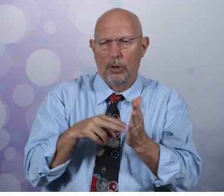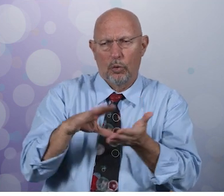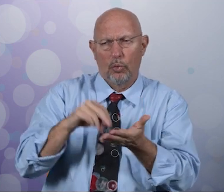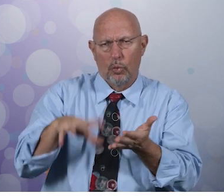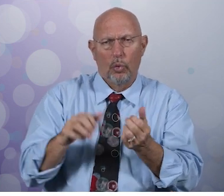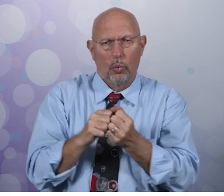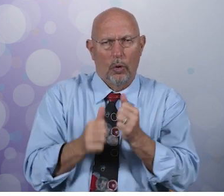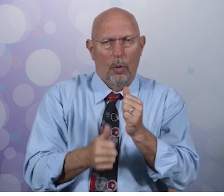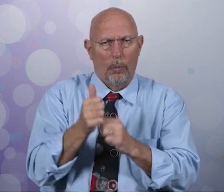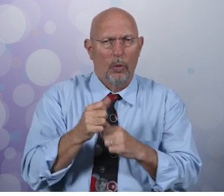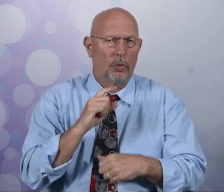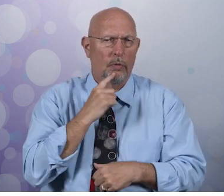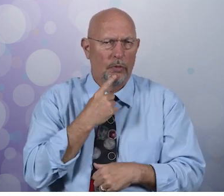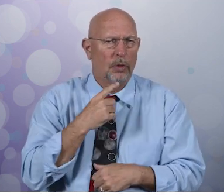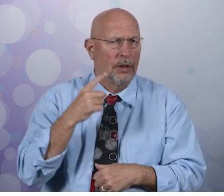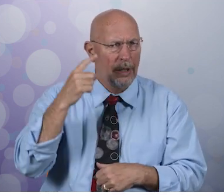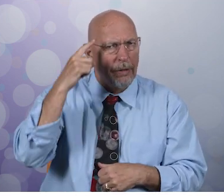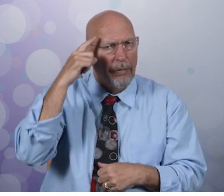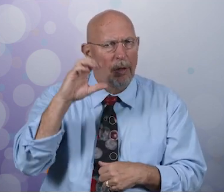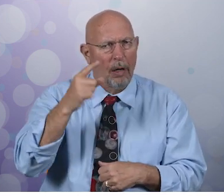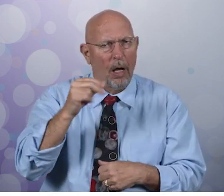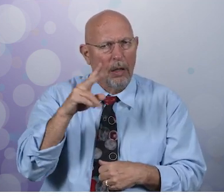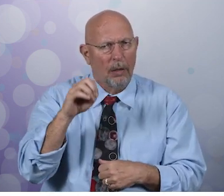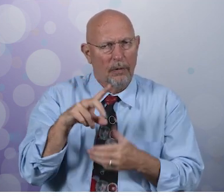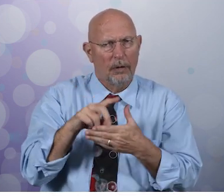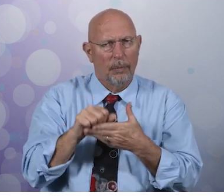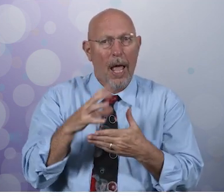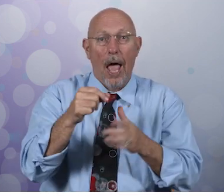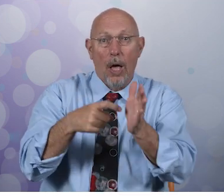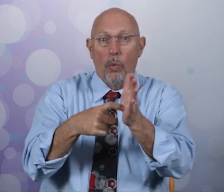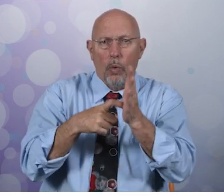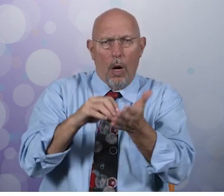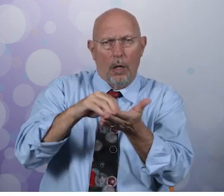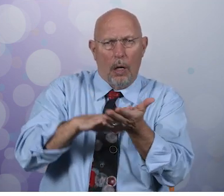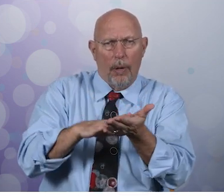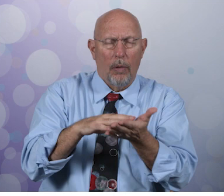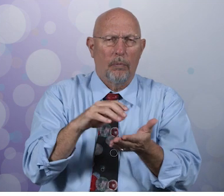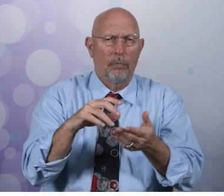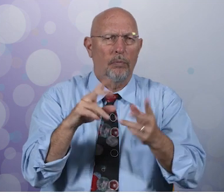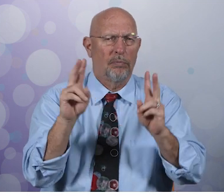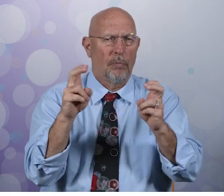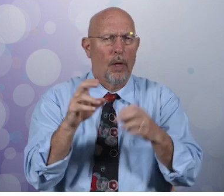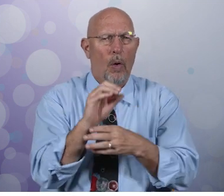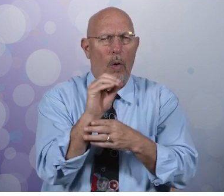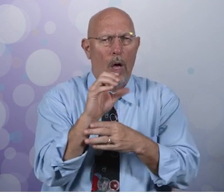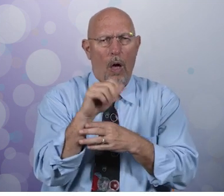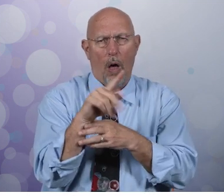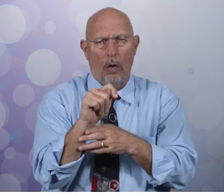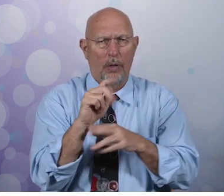cognitive disability, and they require a document titled Ohio's Alternate Assessment